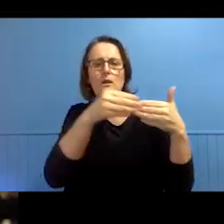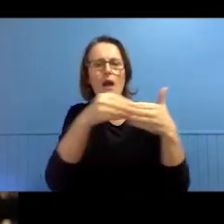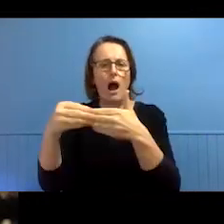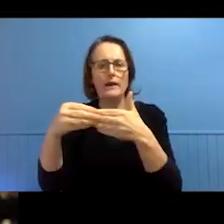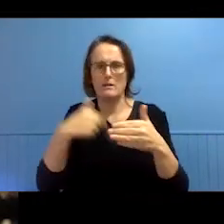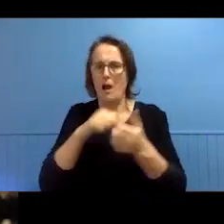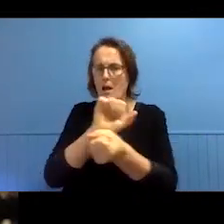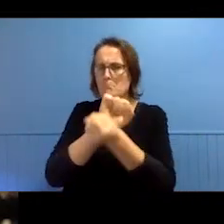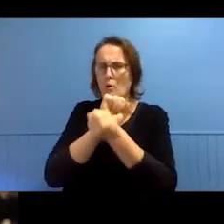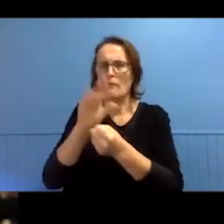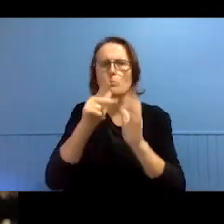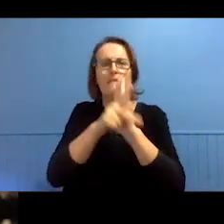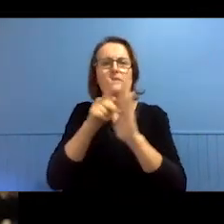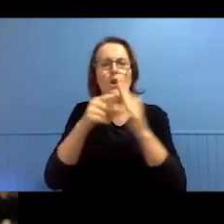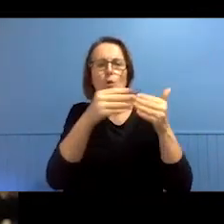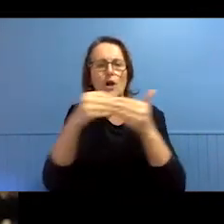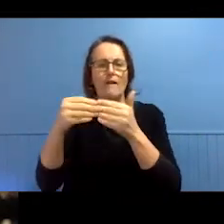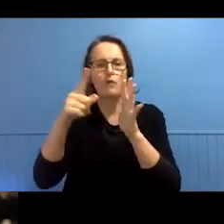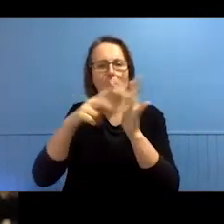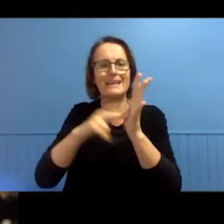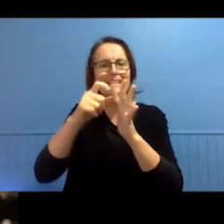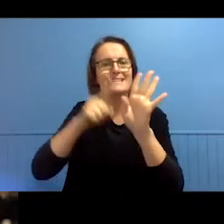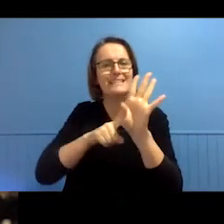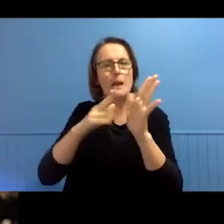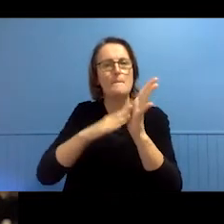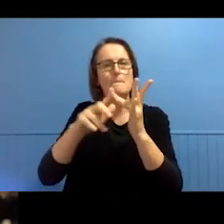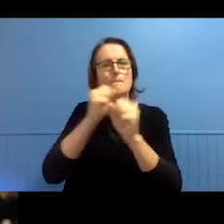from a video guide from Indi Mogul, his YouTube channel. I find this